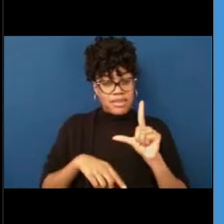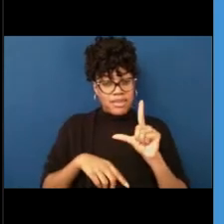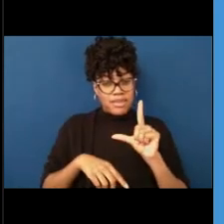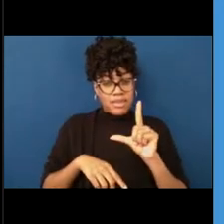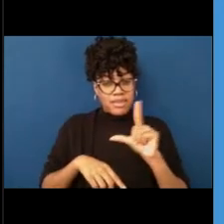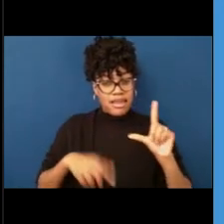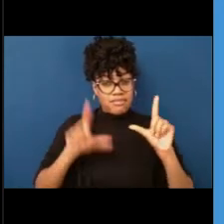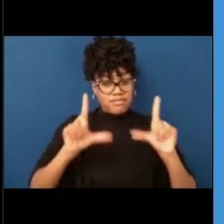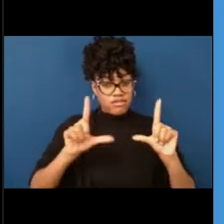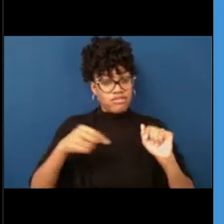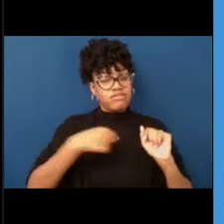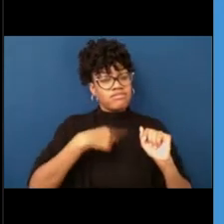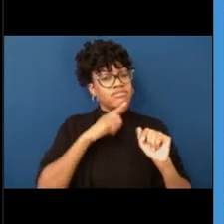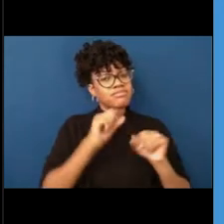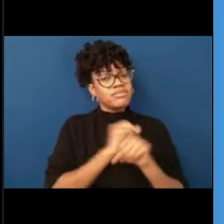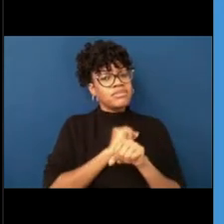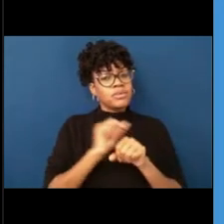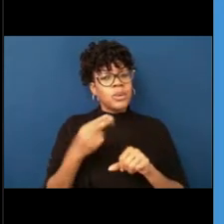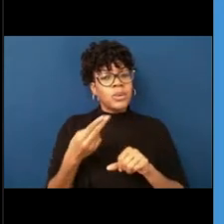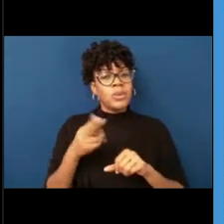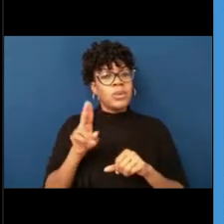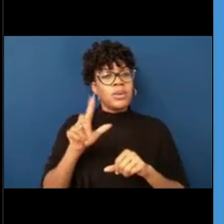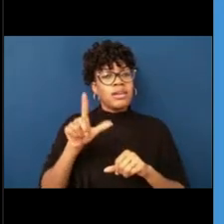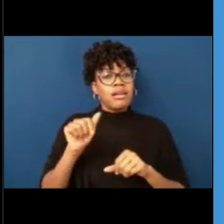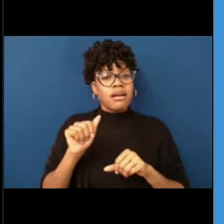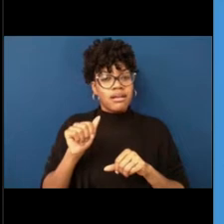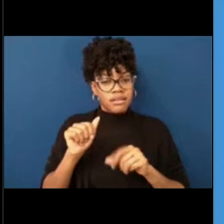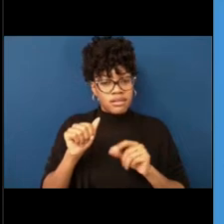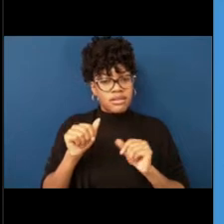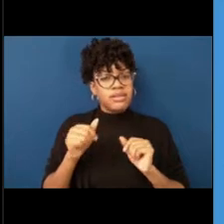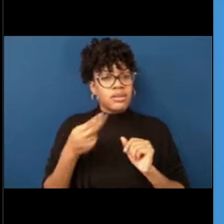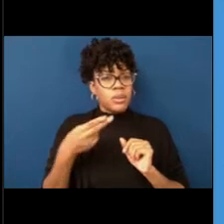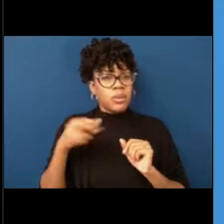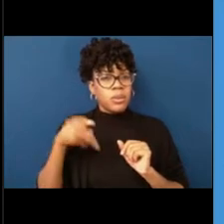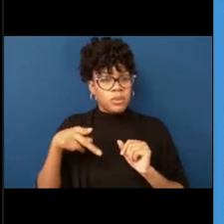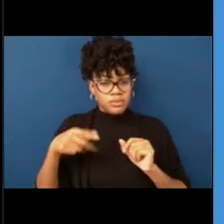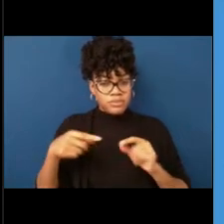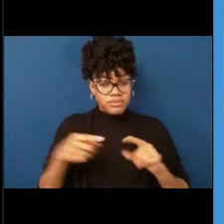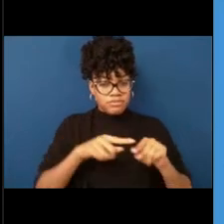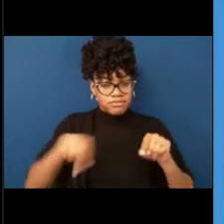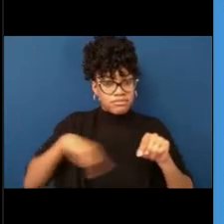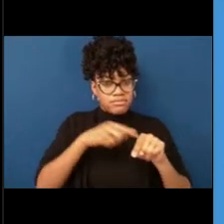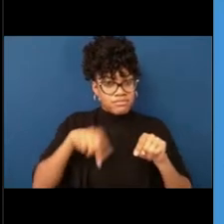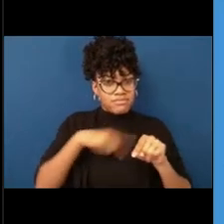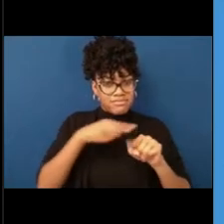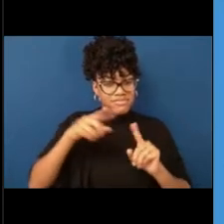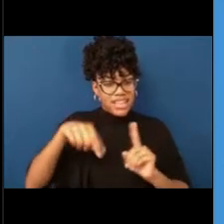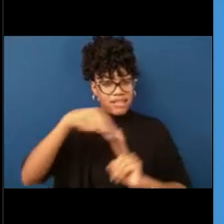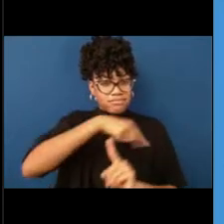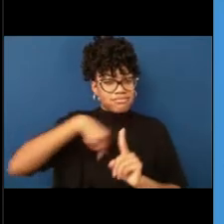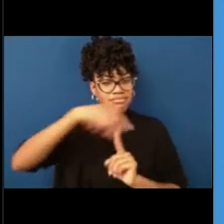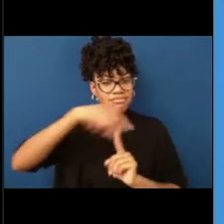And I've been really fortunate to train with many esteemed kumu hula, or hula teachers, throughout the years.